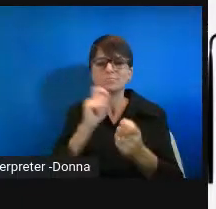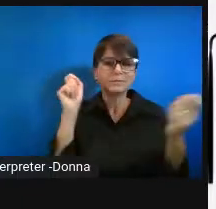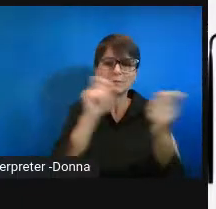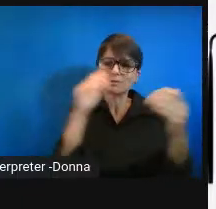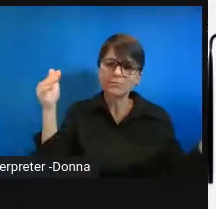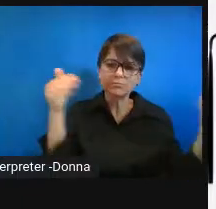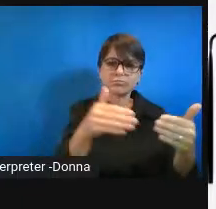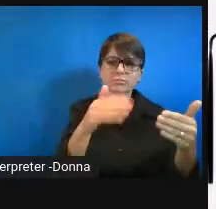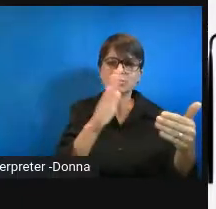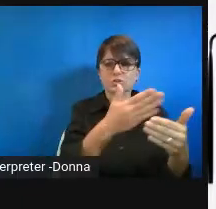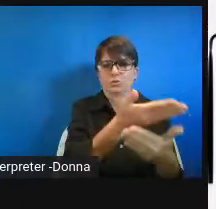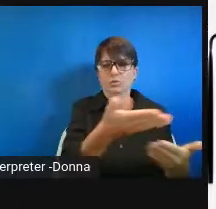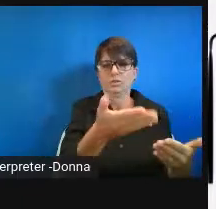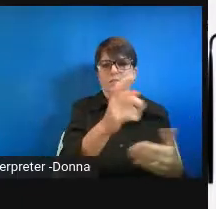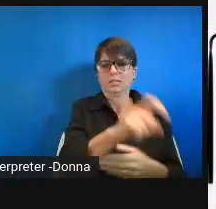of different countries